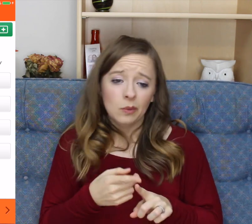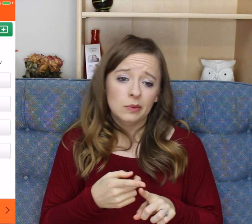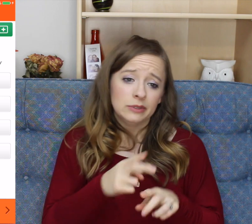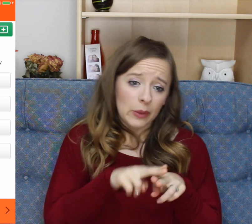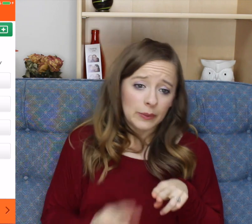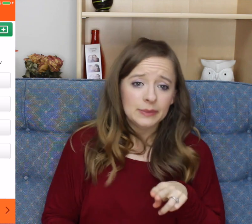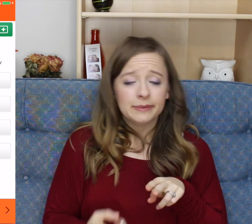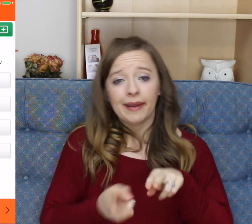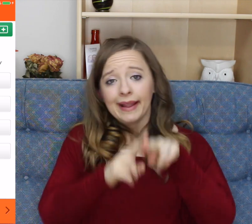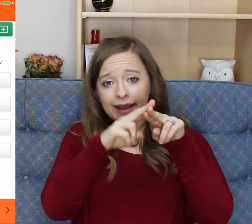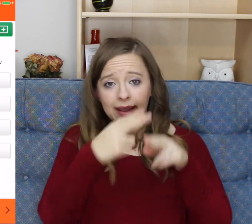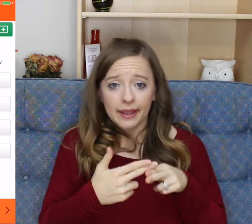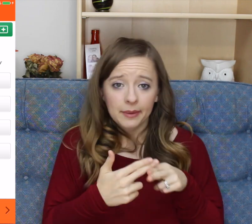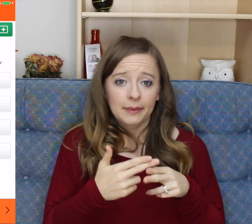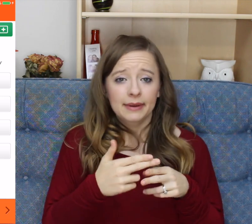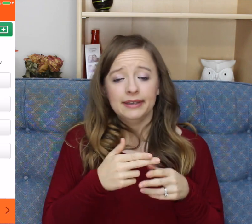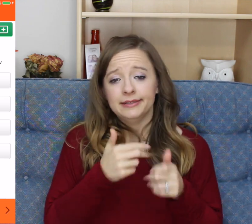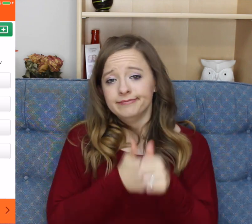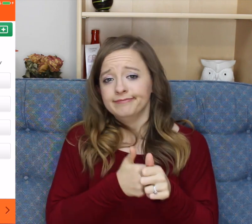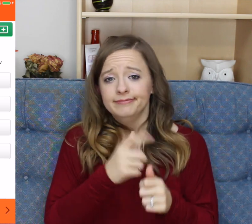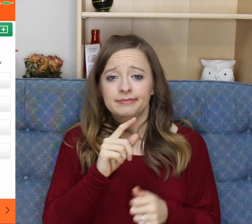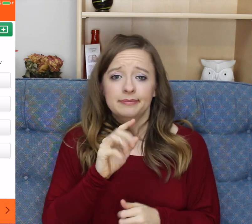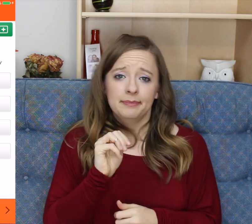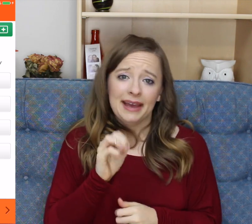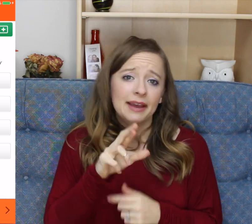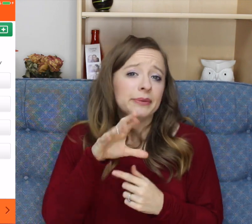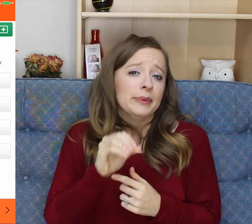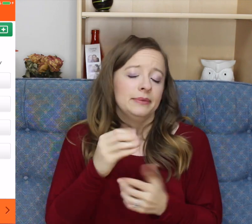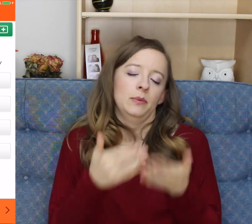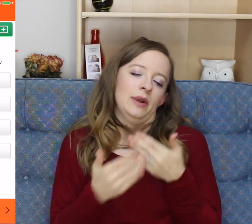goals if you want to lose weight, gain weight, track macros,